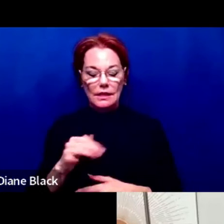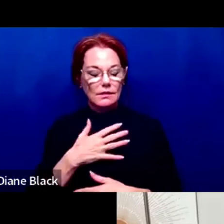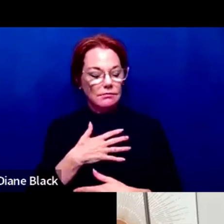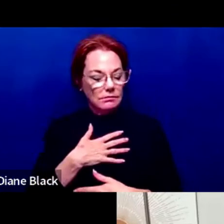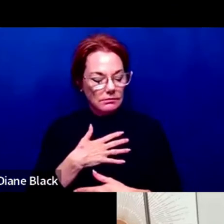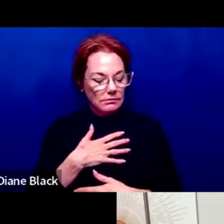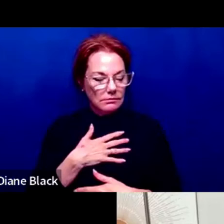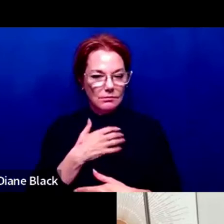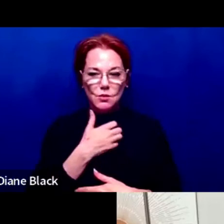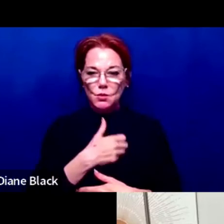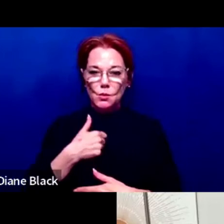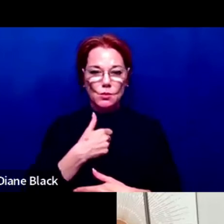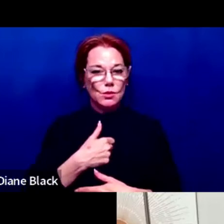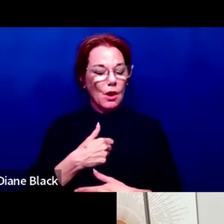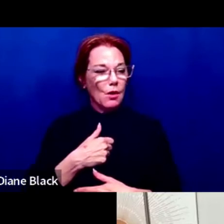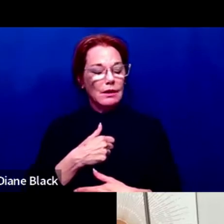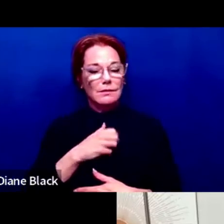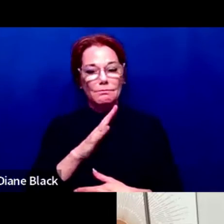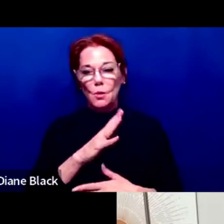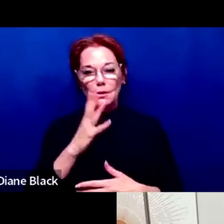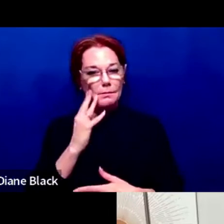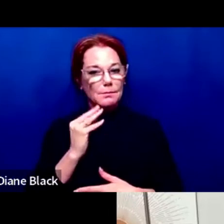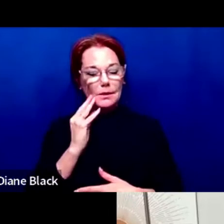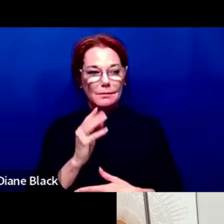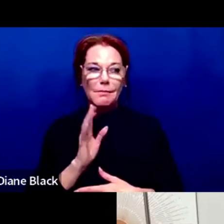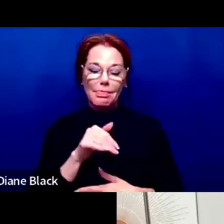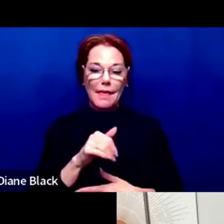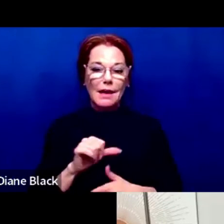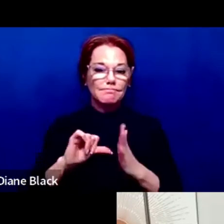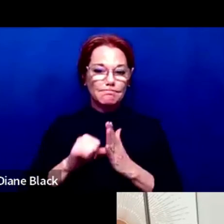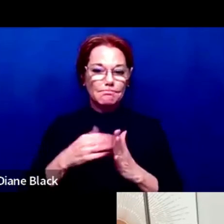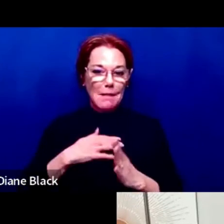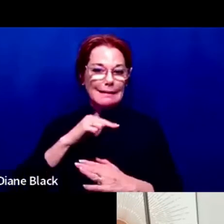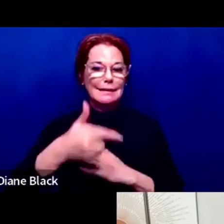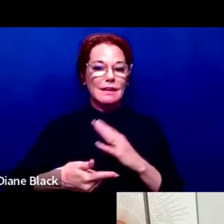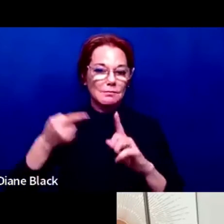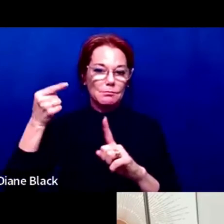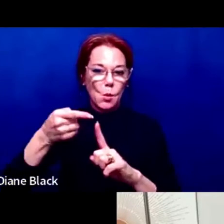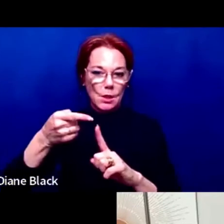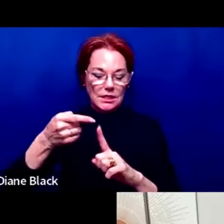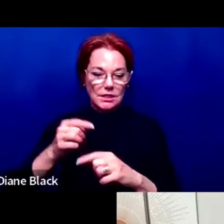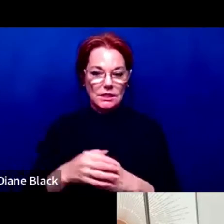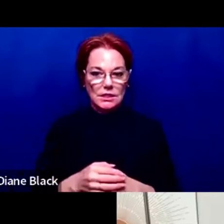that. That was your experience. It pretty much reinforces my next point, which is this phenomenon called the invisible